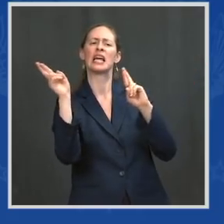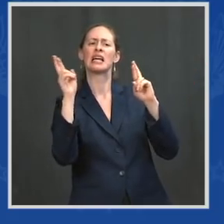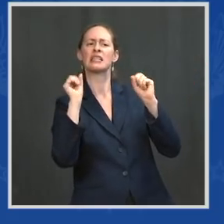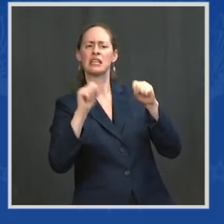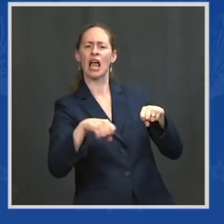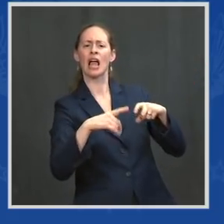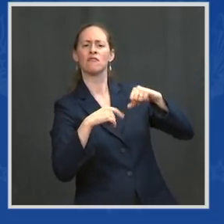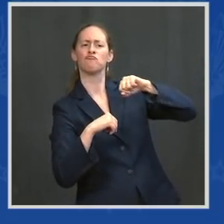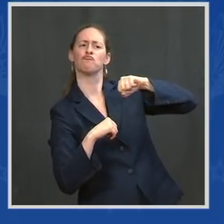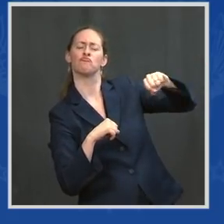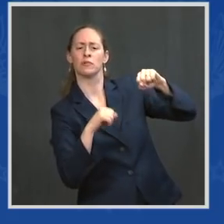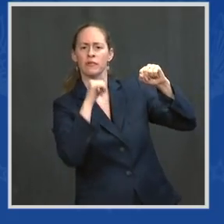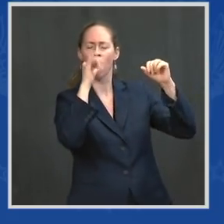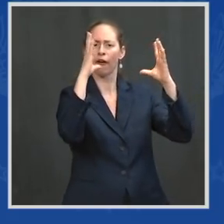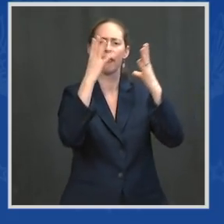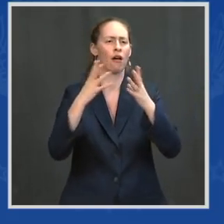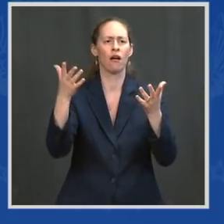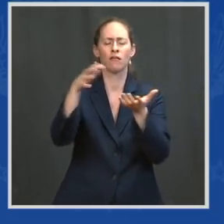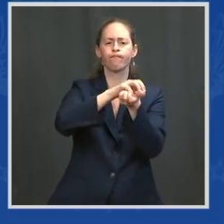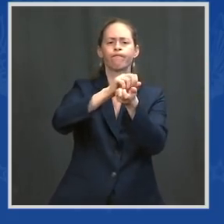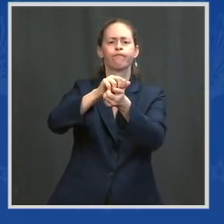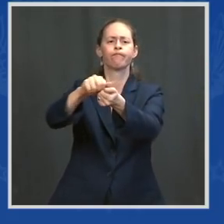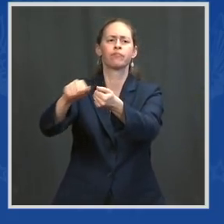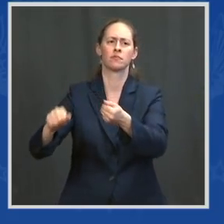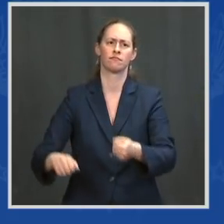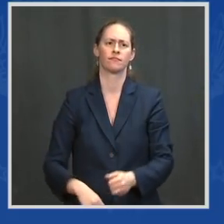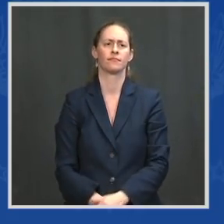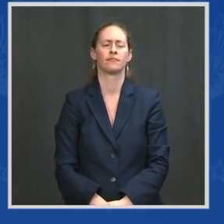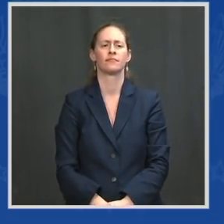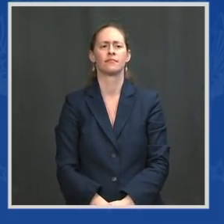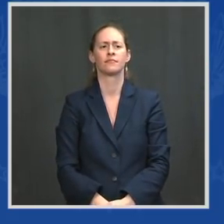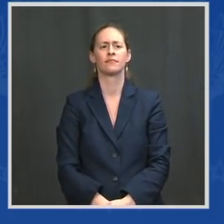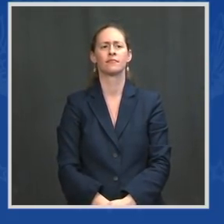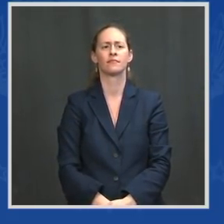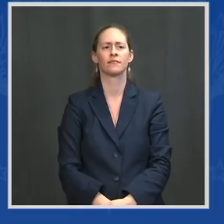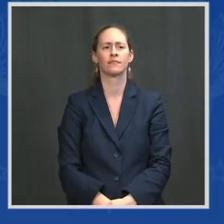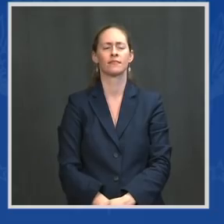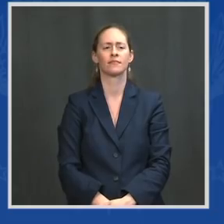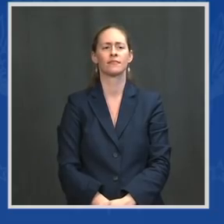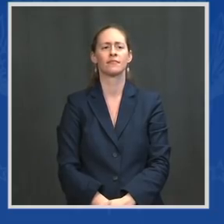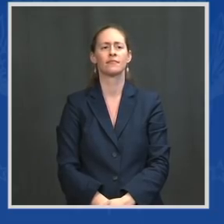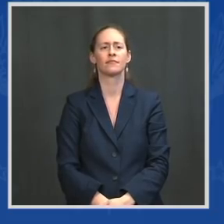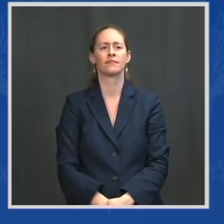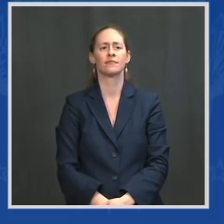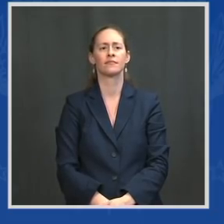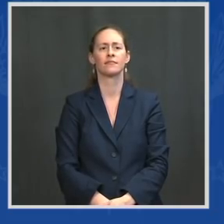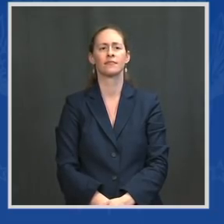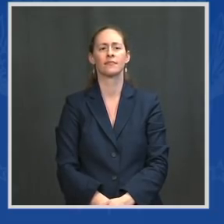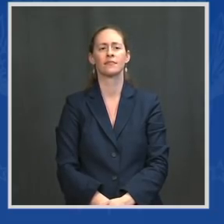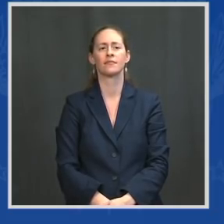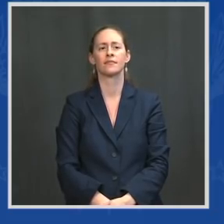to put plumbers and pipefitters to work replacing 100 percent of the nation's lead pipes and service lines